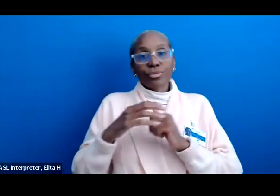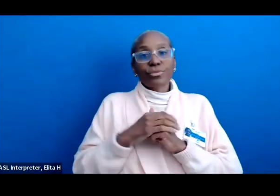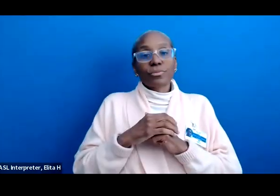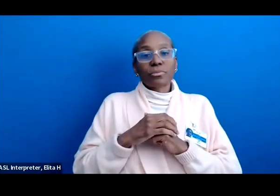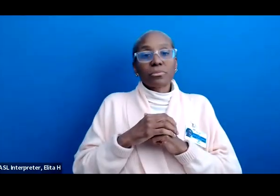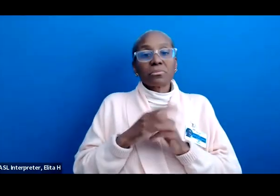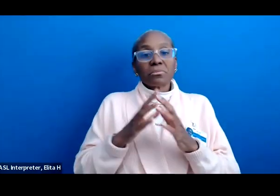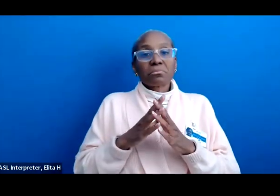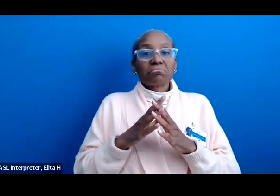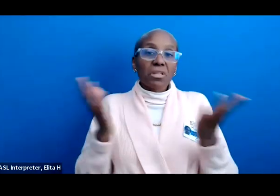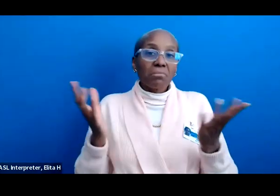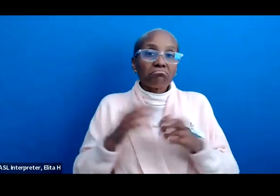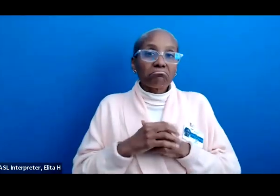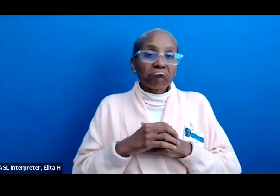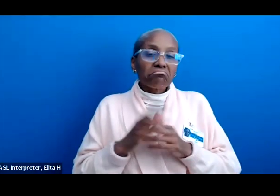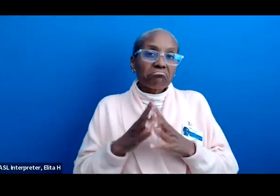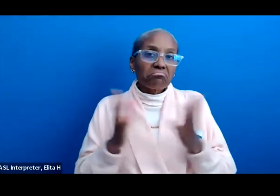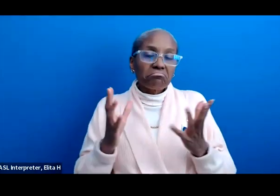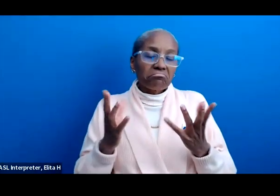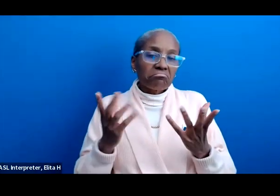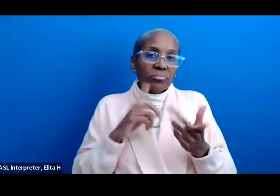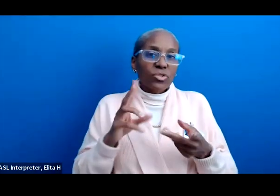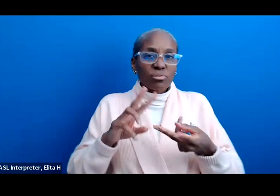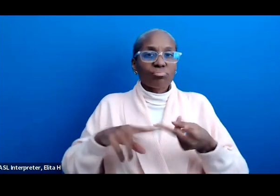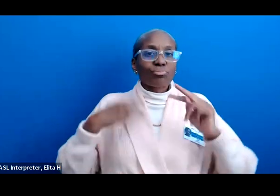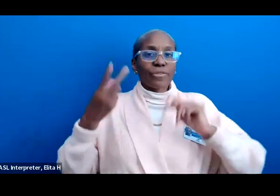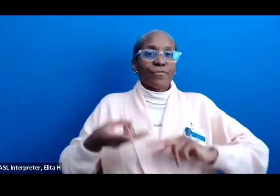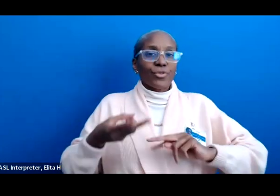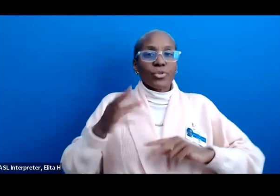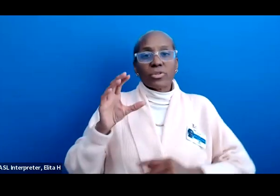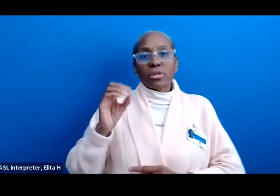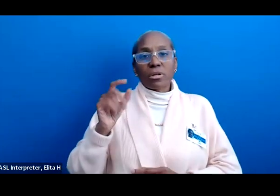It's a lot. It's a lot to reverse them. It's a lot to have them.